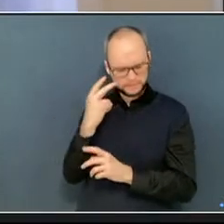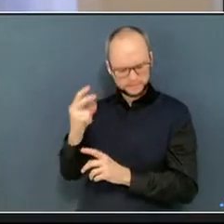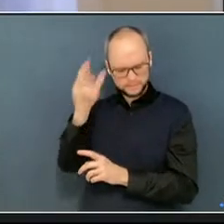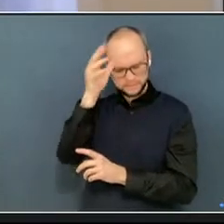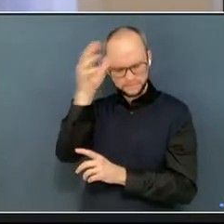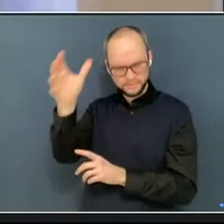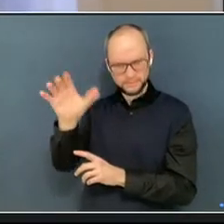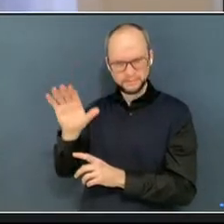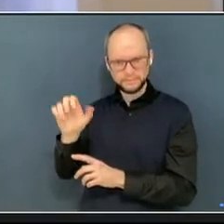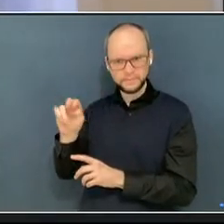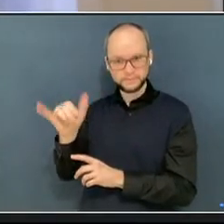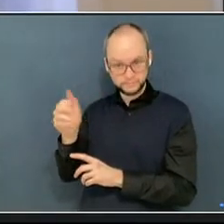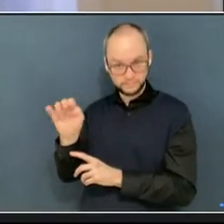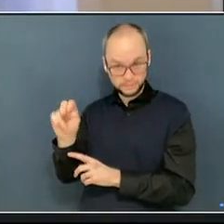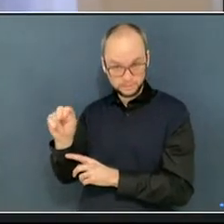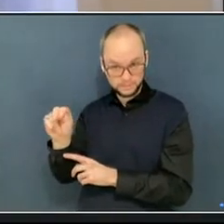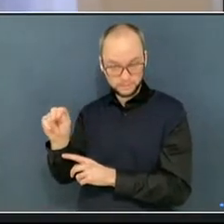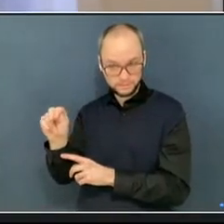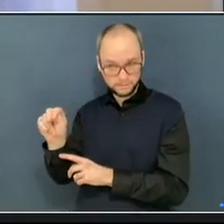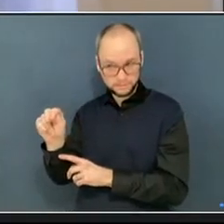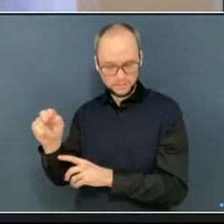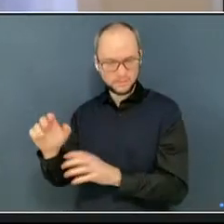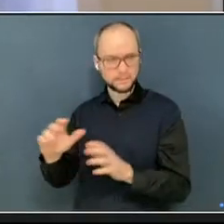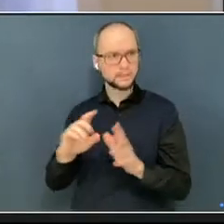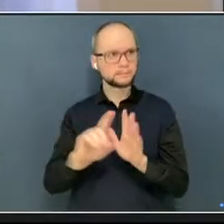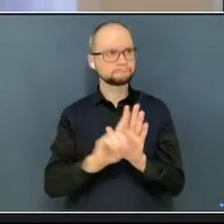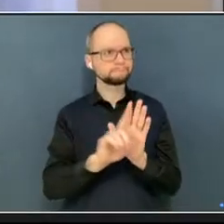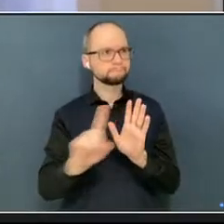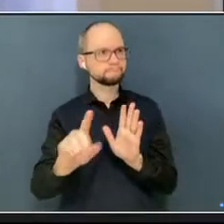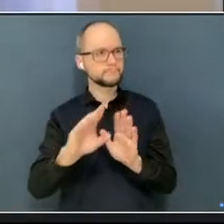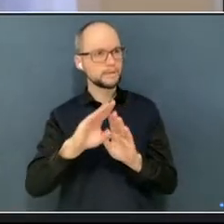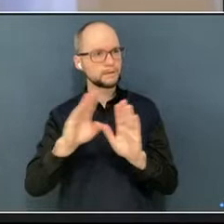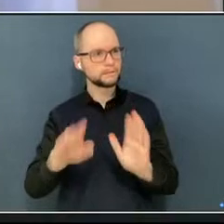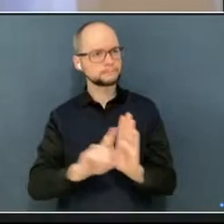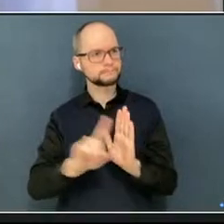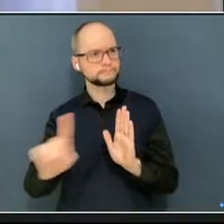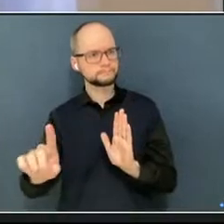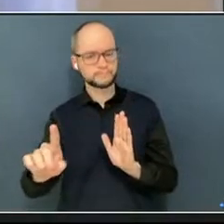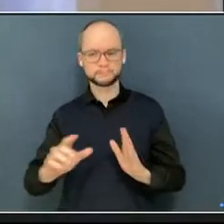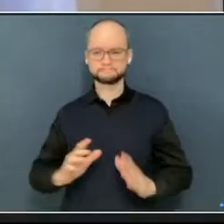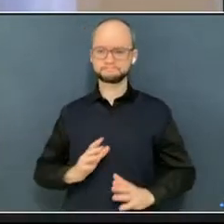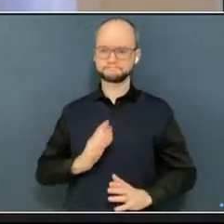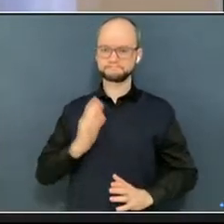is dressed in his finest. Shirt with the ruffles on the chest and wrists. Stockings and silver